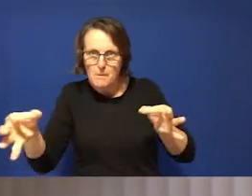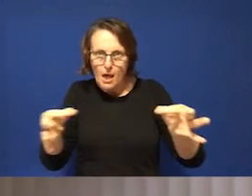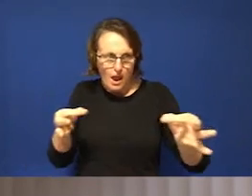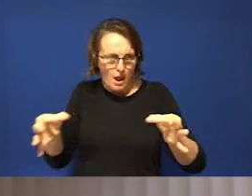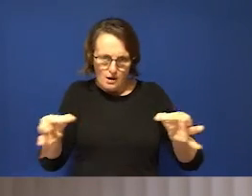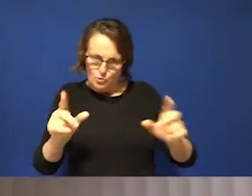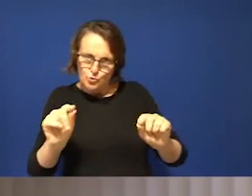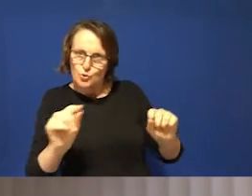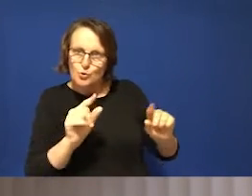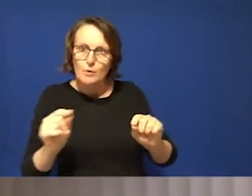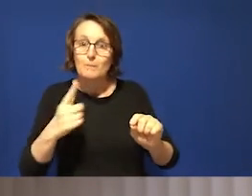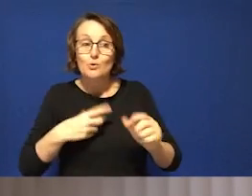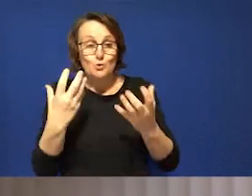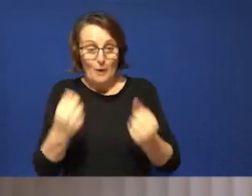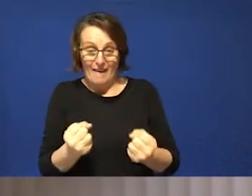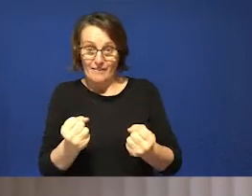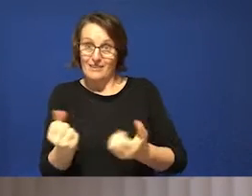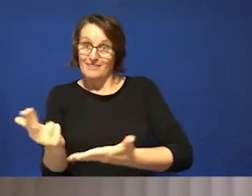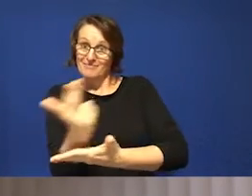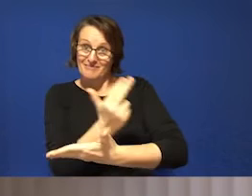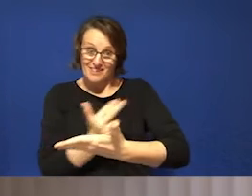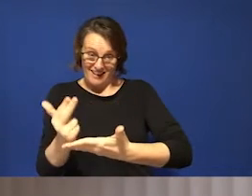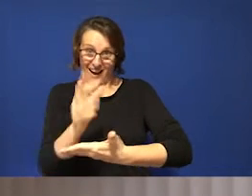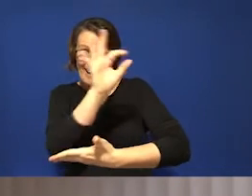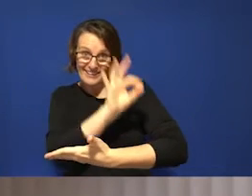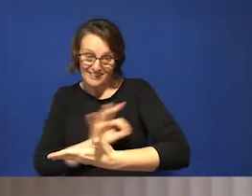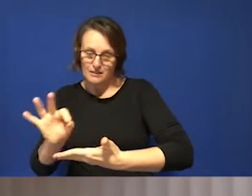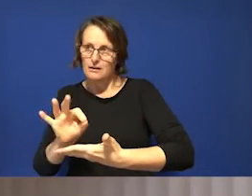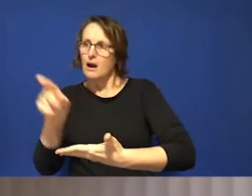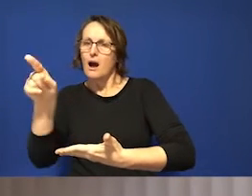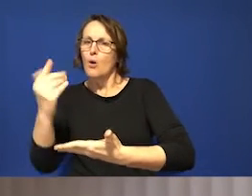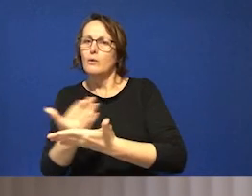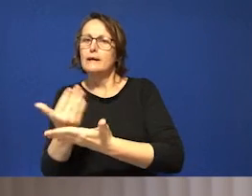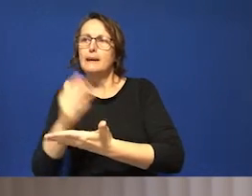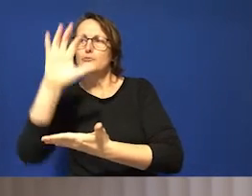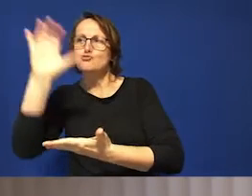compromising that pure design with the functionality. One of the things that was essential to the this,